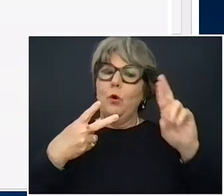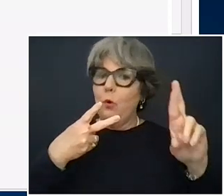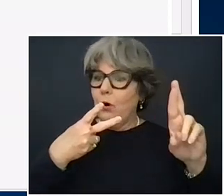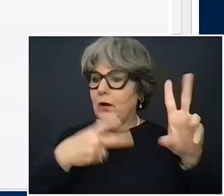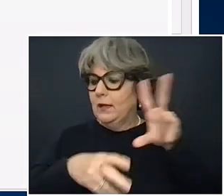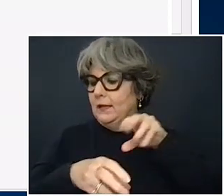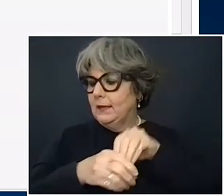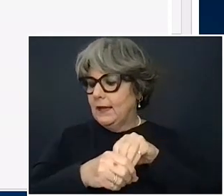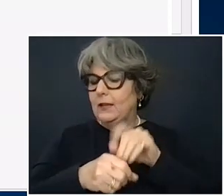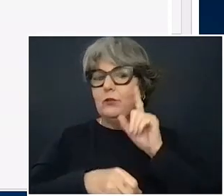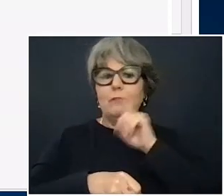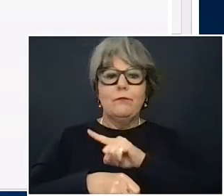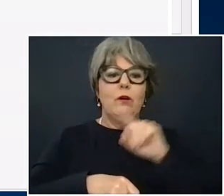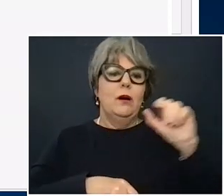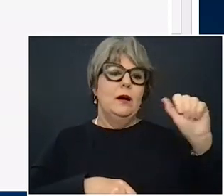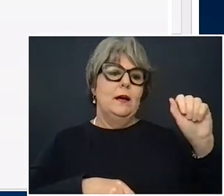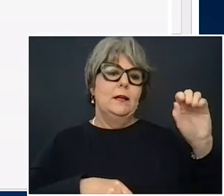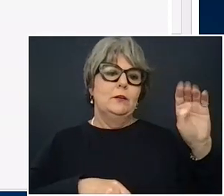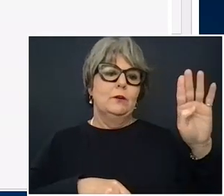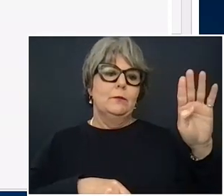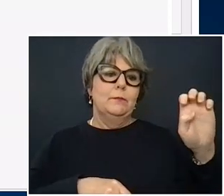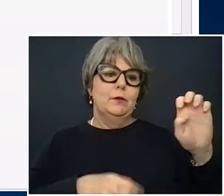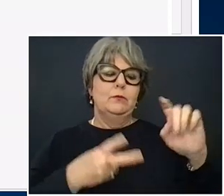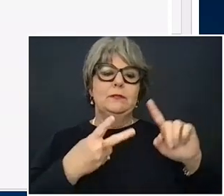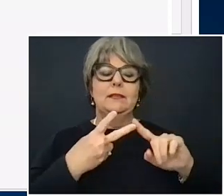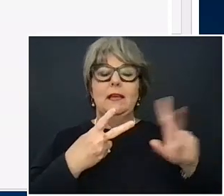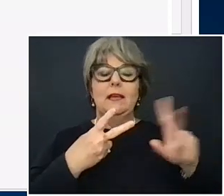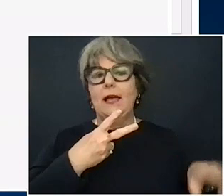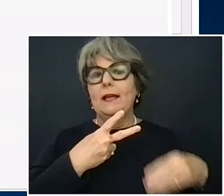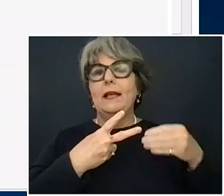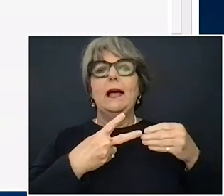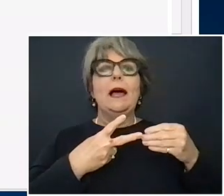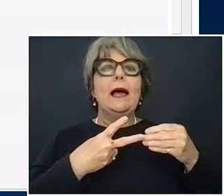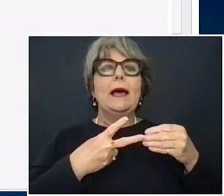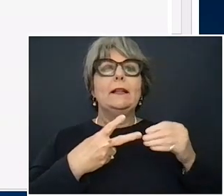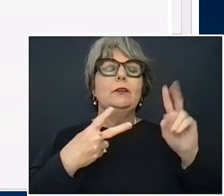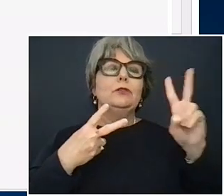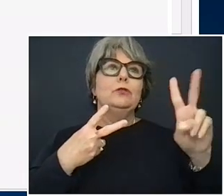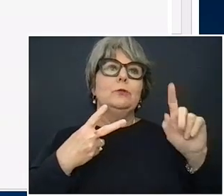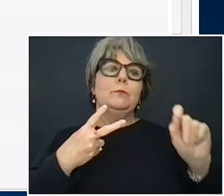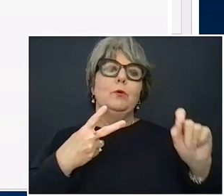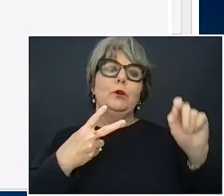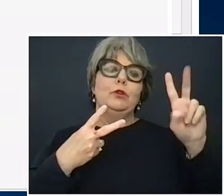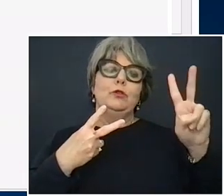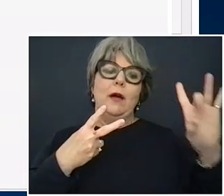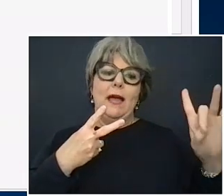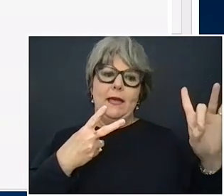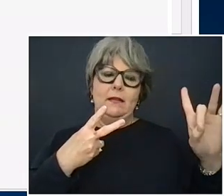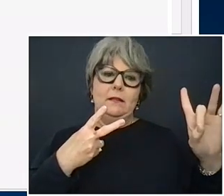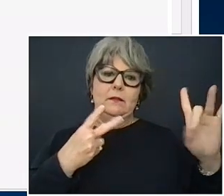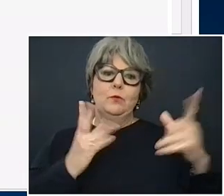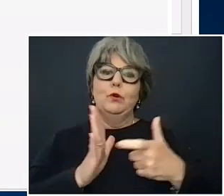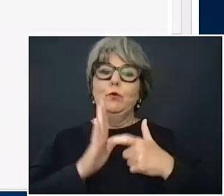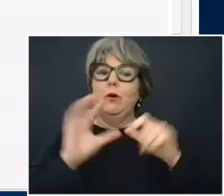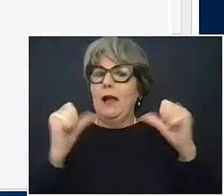abuse, and then also adding 602.28, which requires agencies to respond to negative